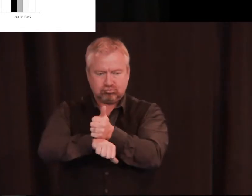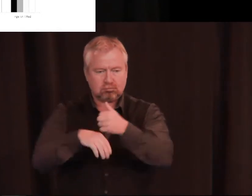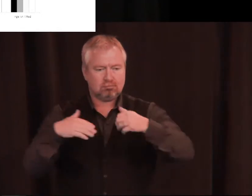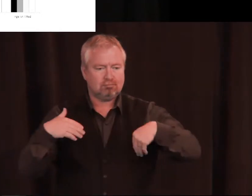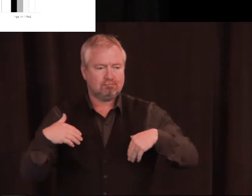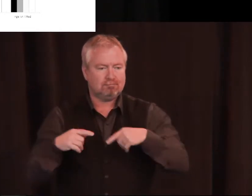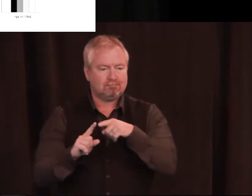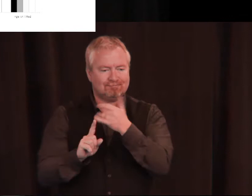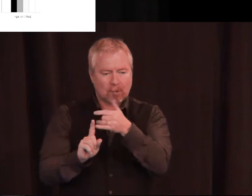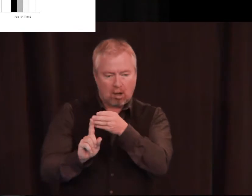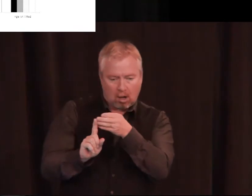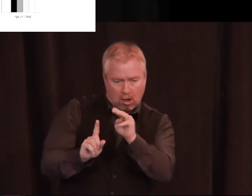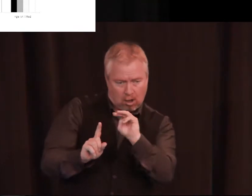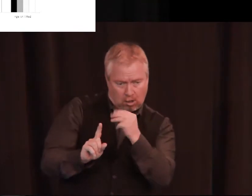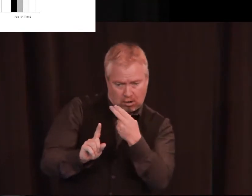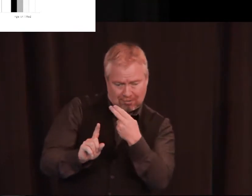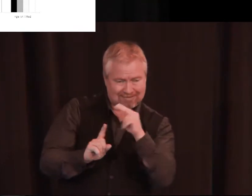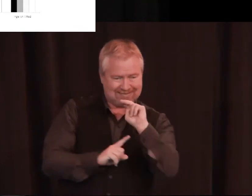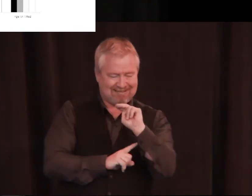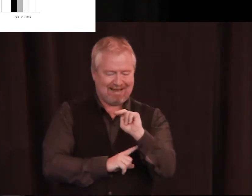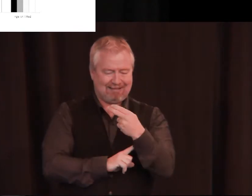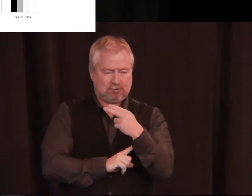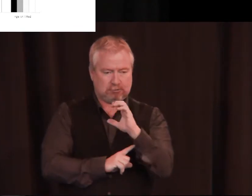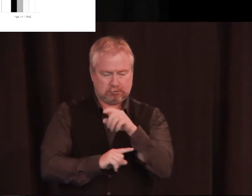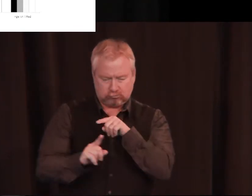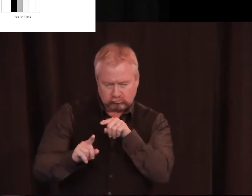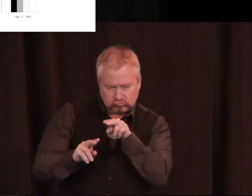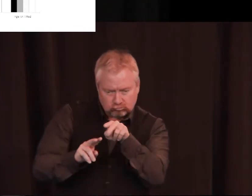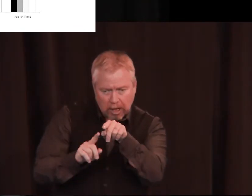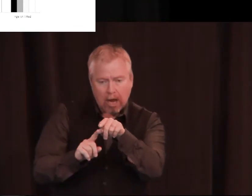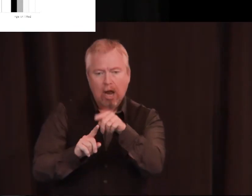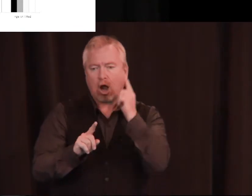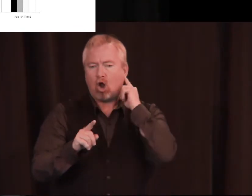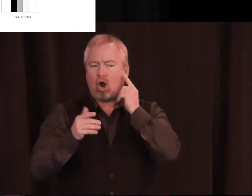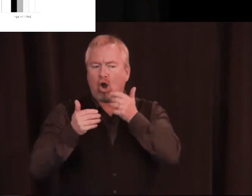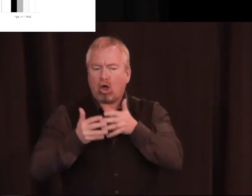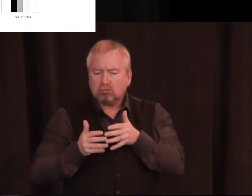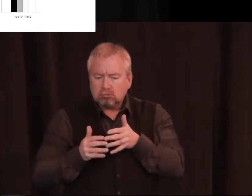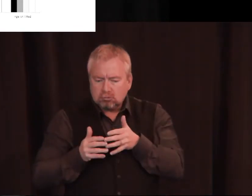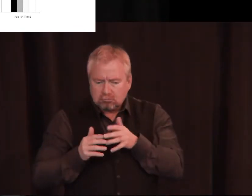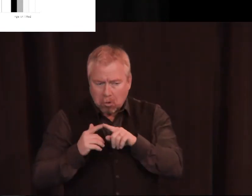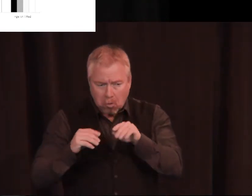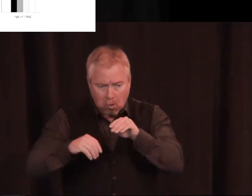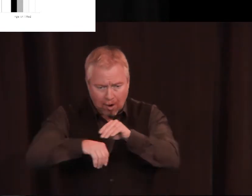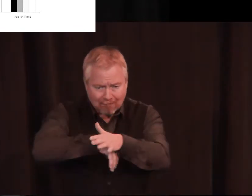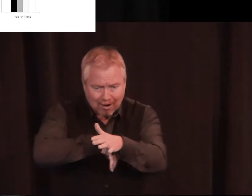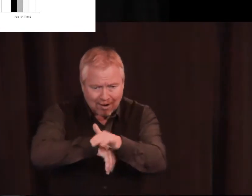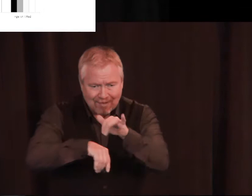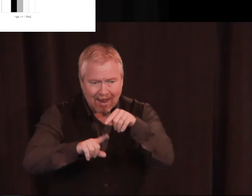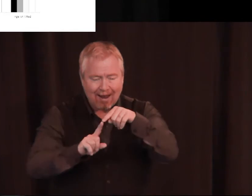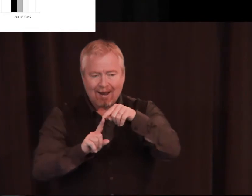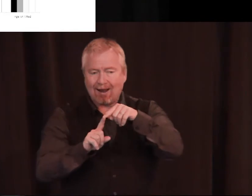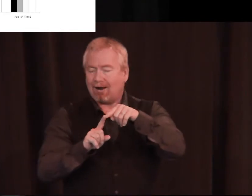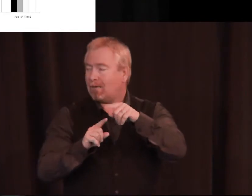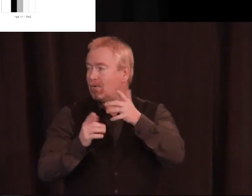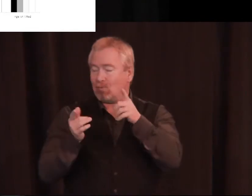and we did not find that degree of hearing loss affected the length of when they received these services.